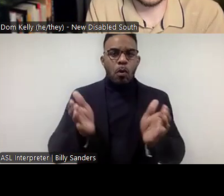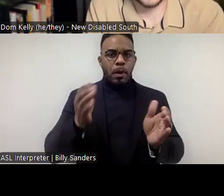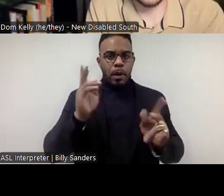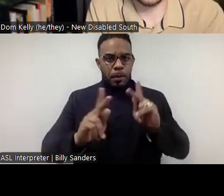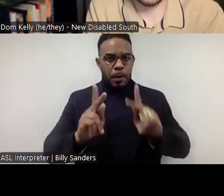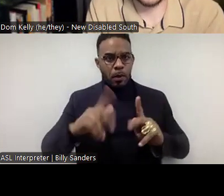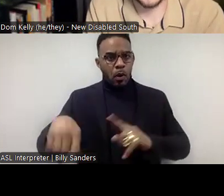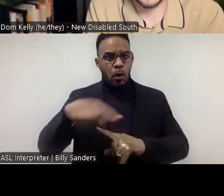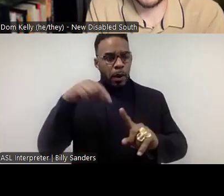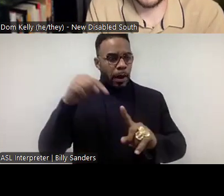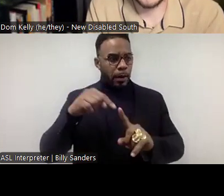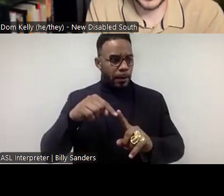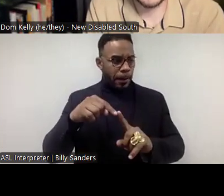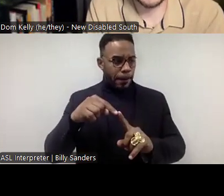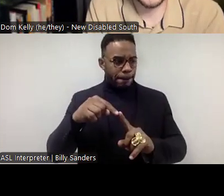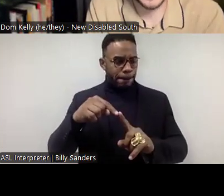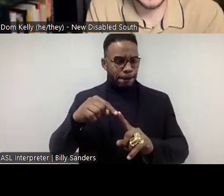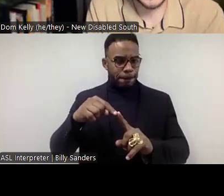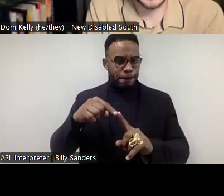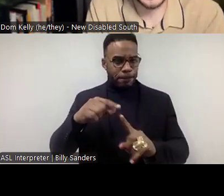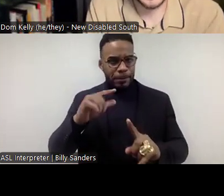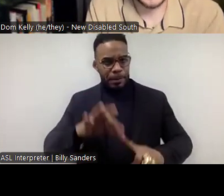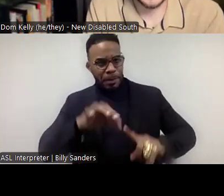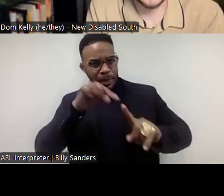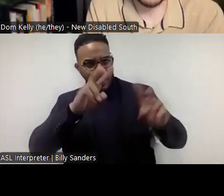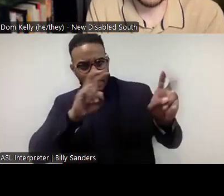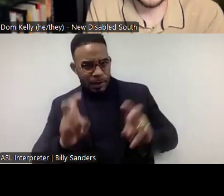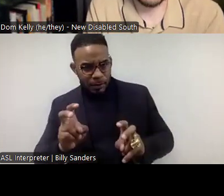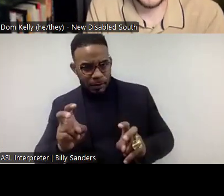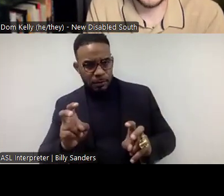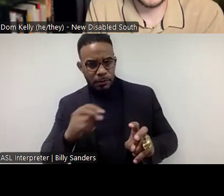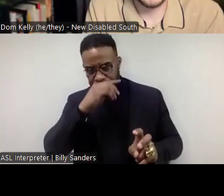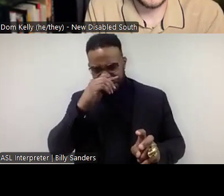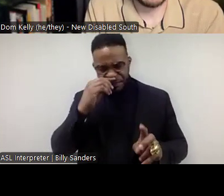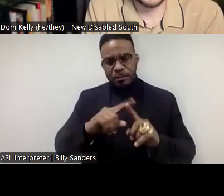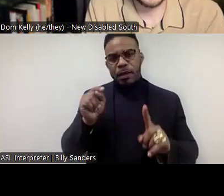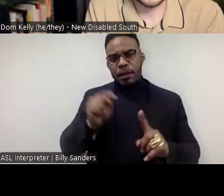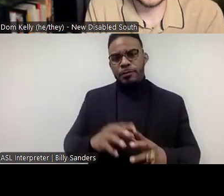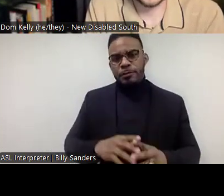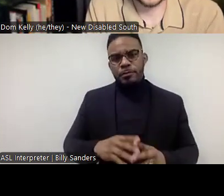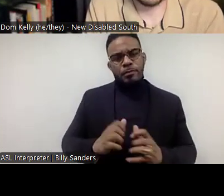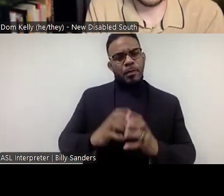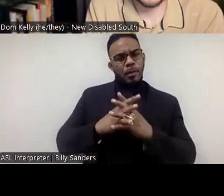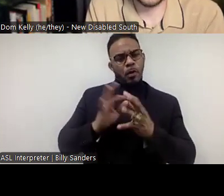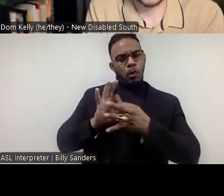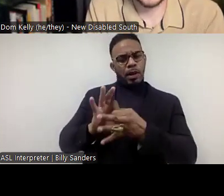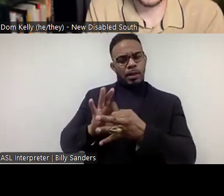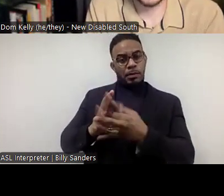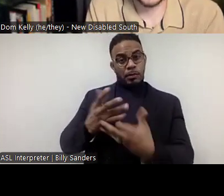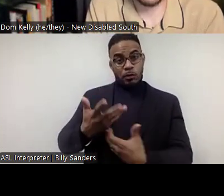not just mobilizing folks around a particular issue